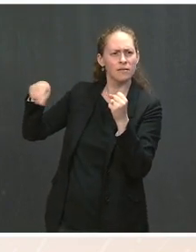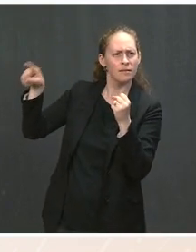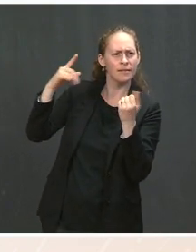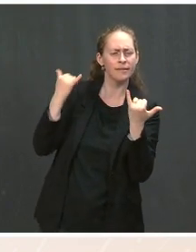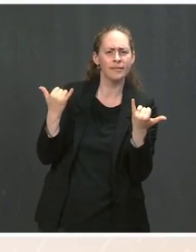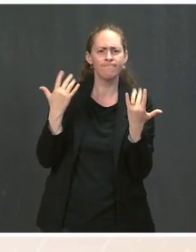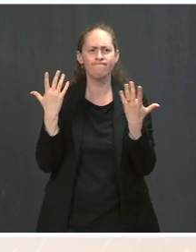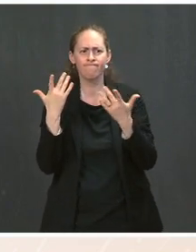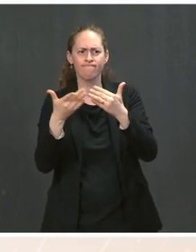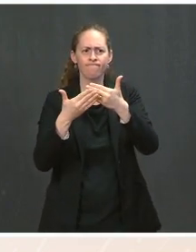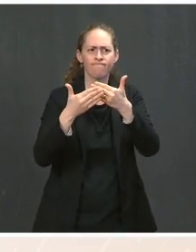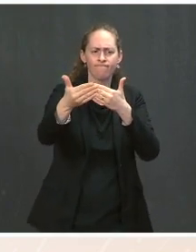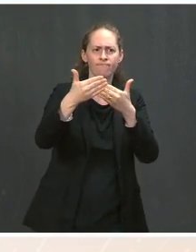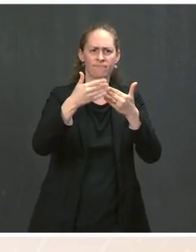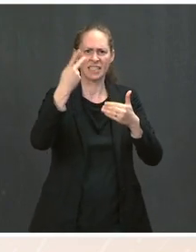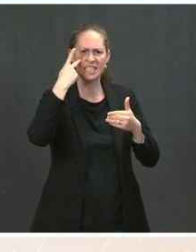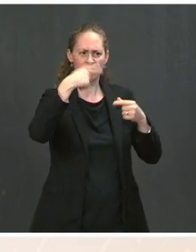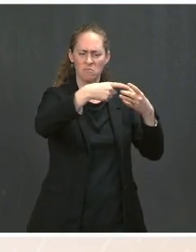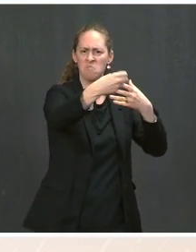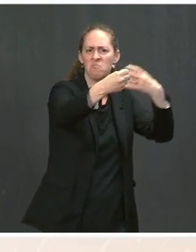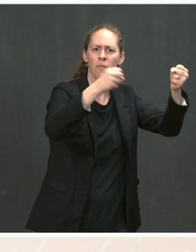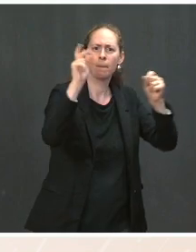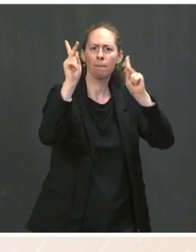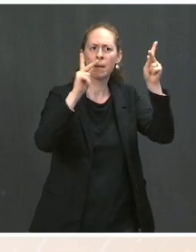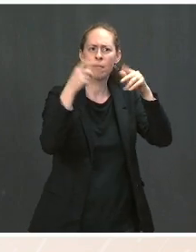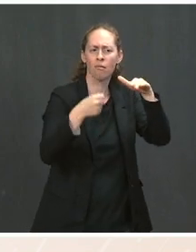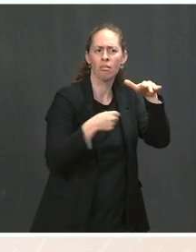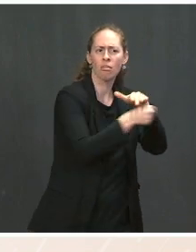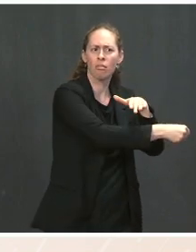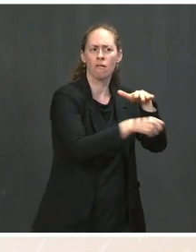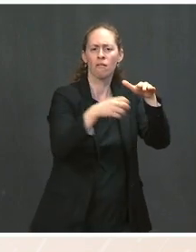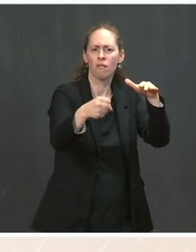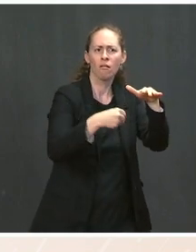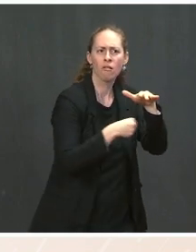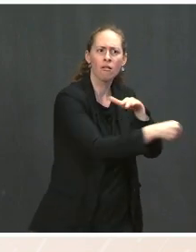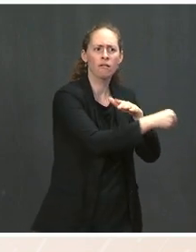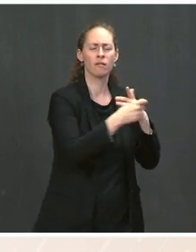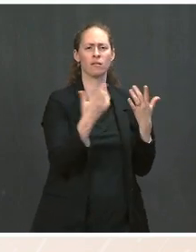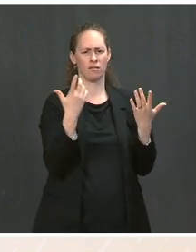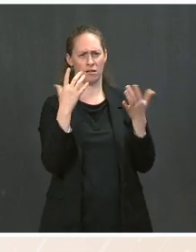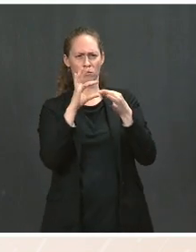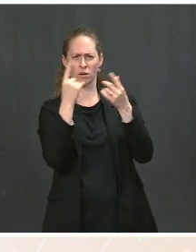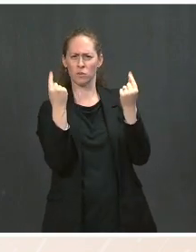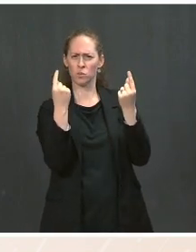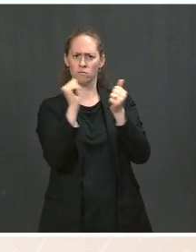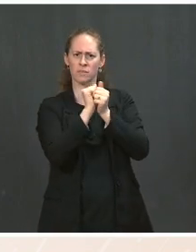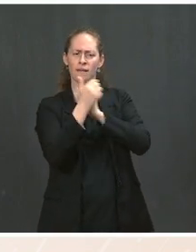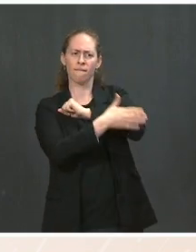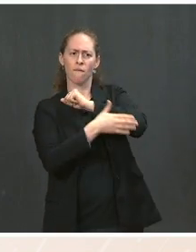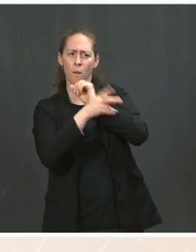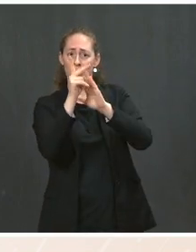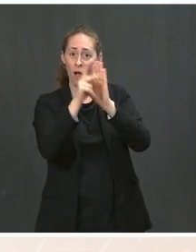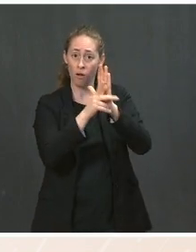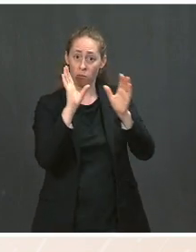as they think through broader foreign policy decisions? Do you have a team working on that? Did that play any role in any -- either of these decisions?